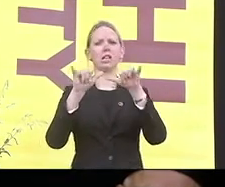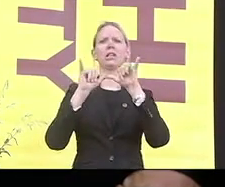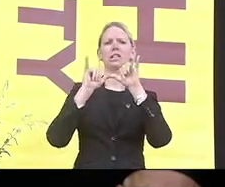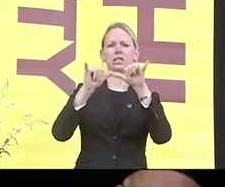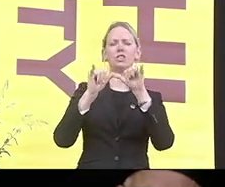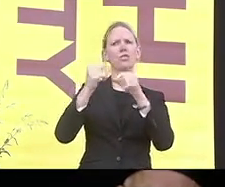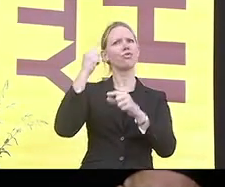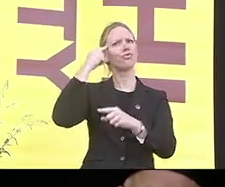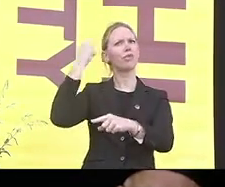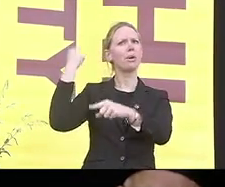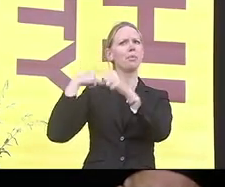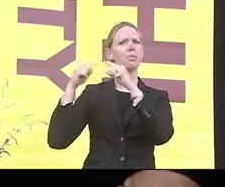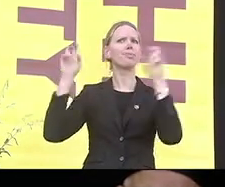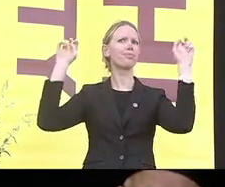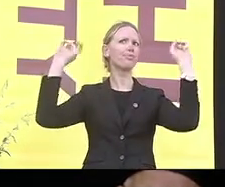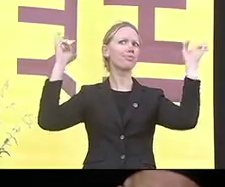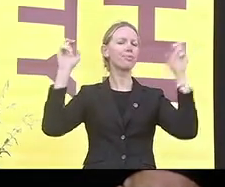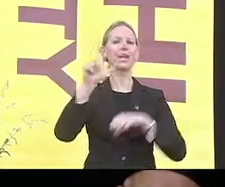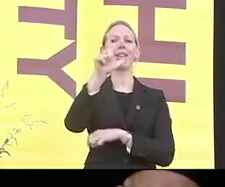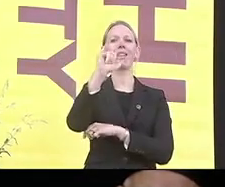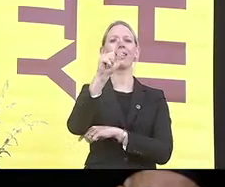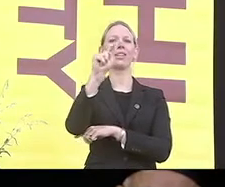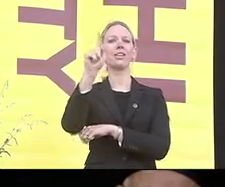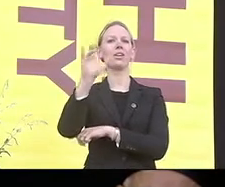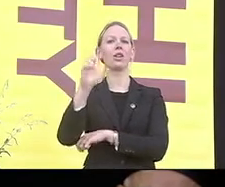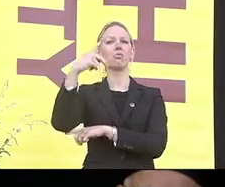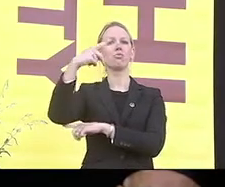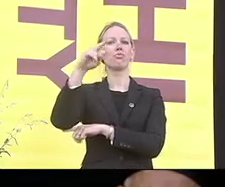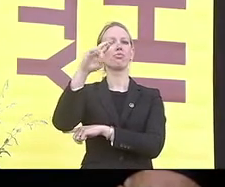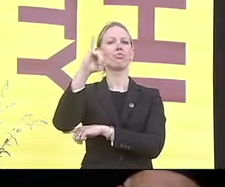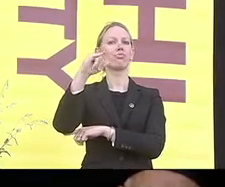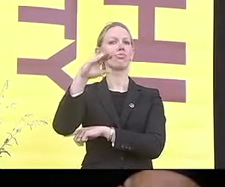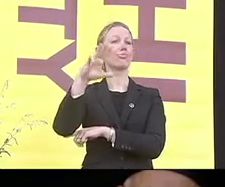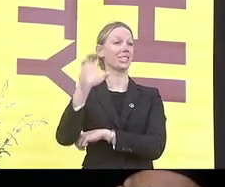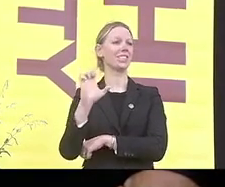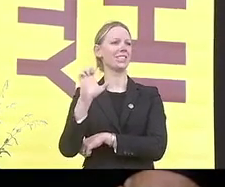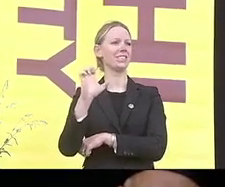called, "The Little Prince." And it has some messages for me that I thought might be